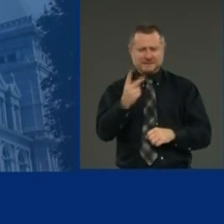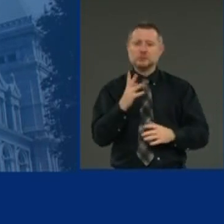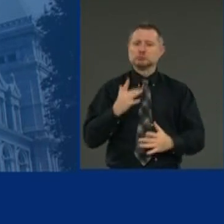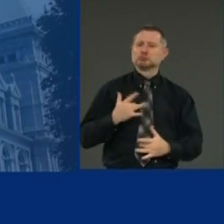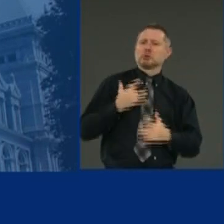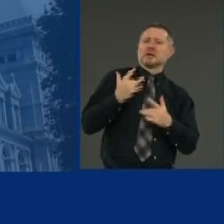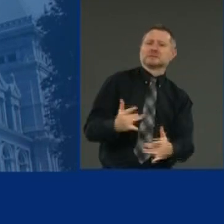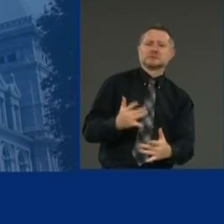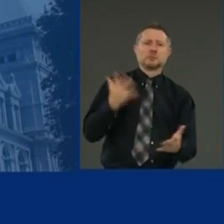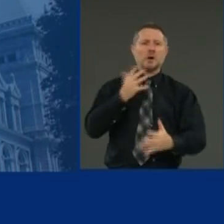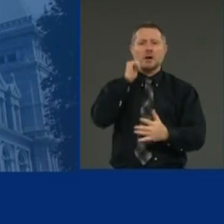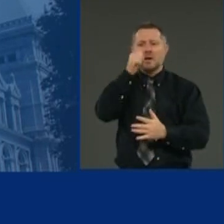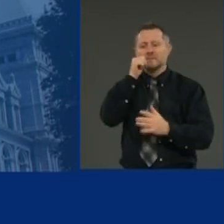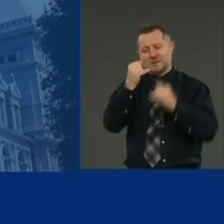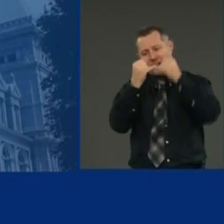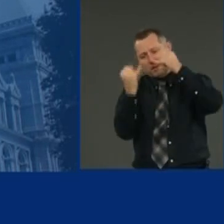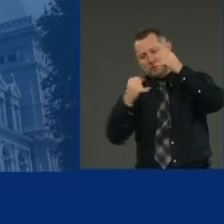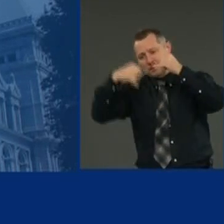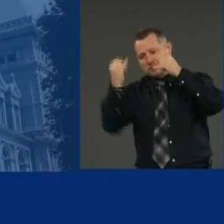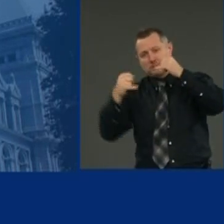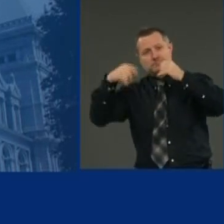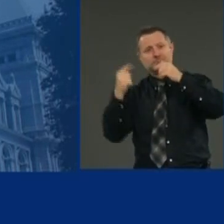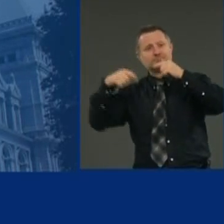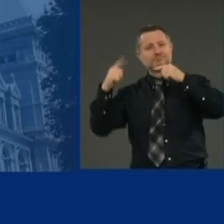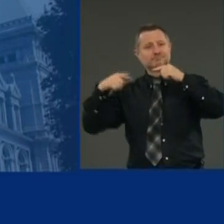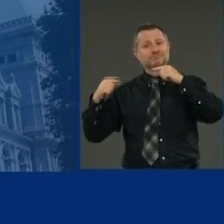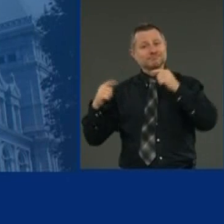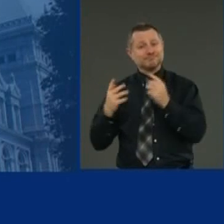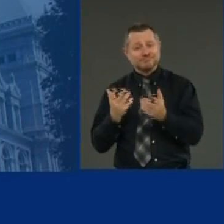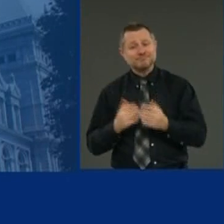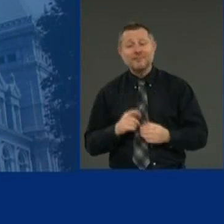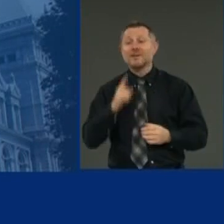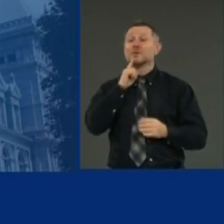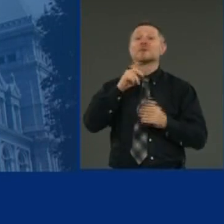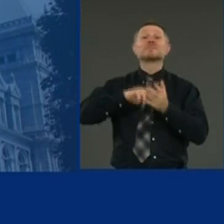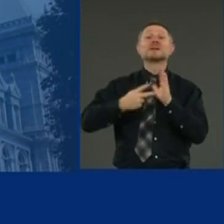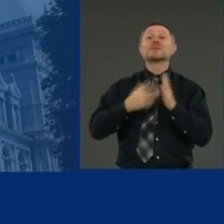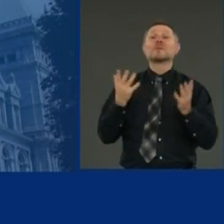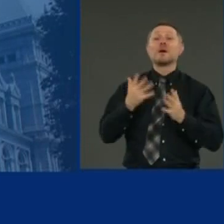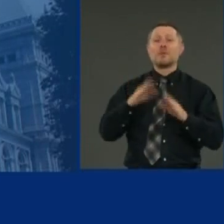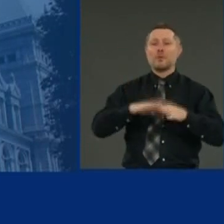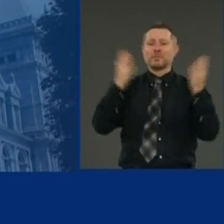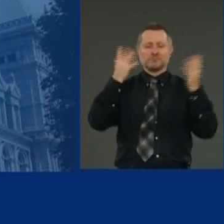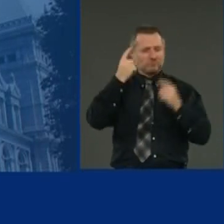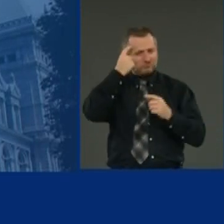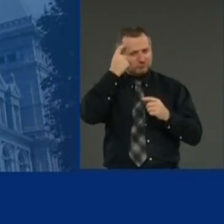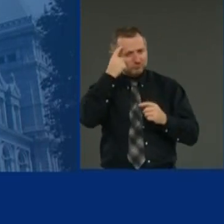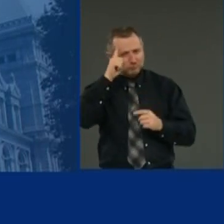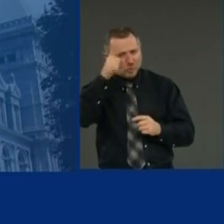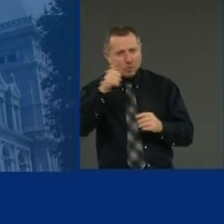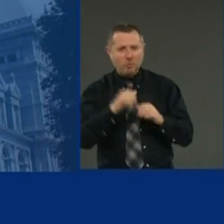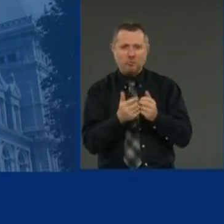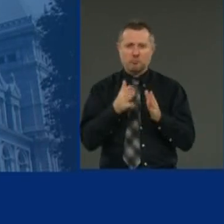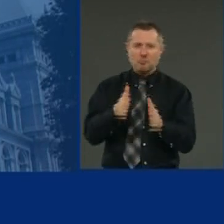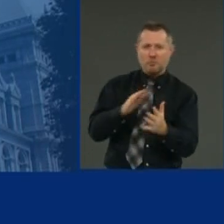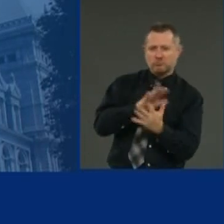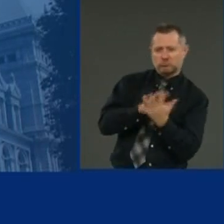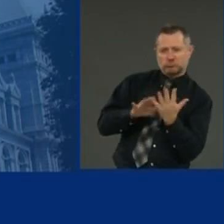IN THAT AREA AND YOU CAN ACTUALLY SEE A TREND LINE FROM DAY TO DAY; RIGHT? THIS IS ALL ABOUT OPENING SMART,